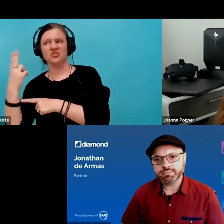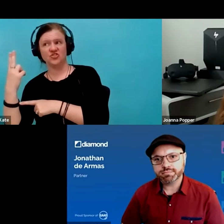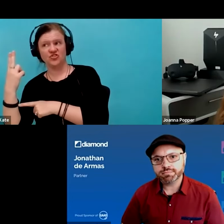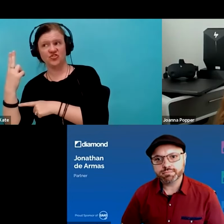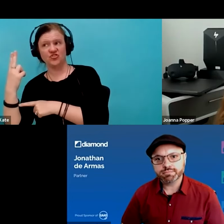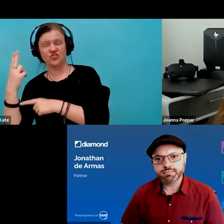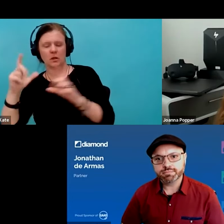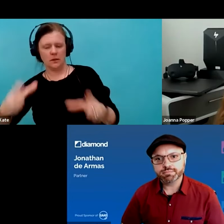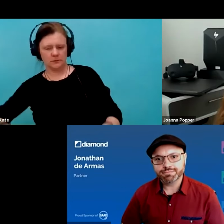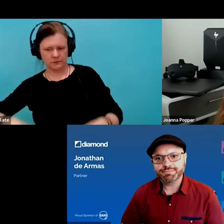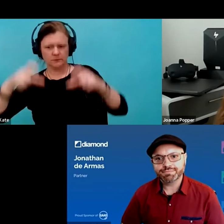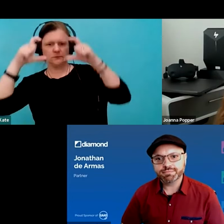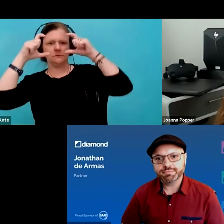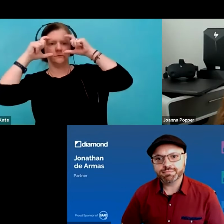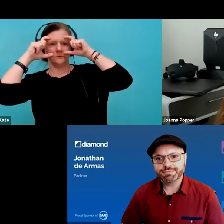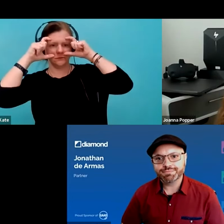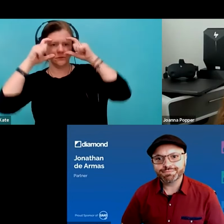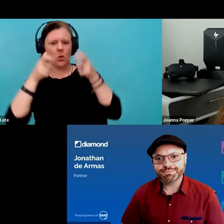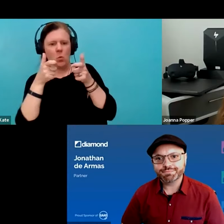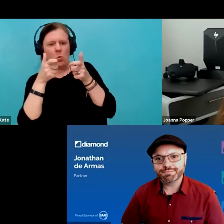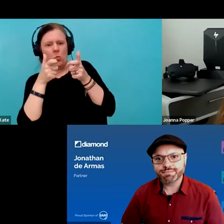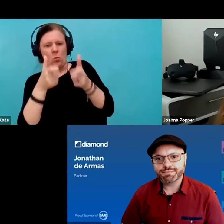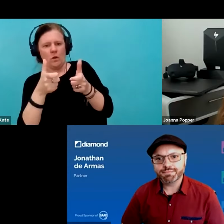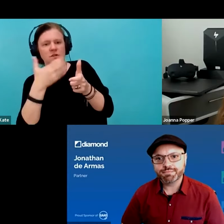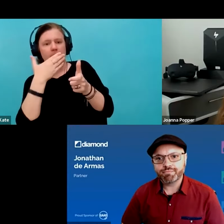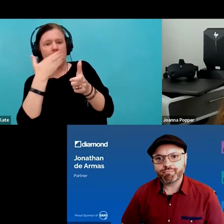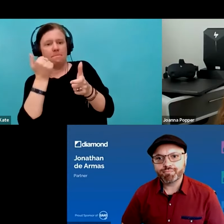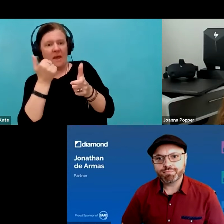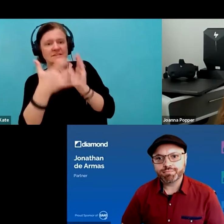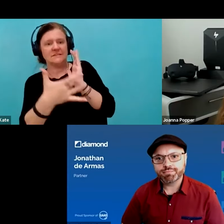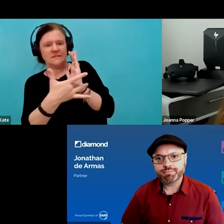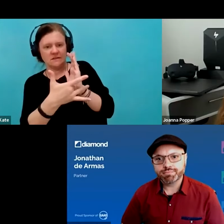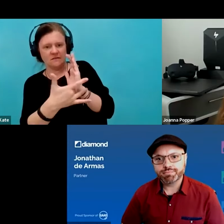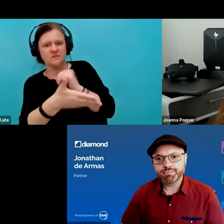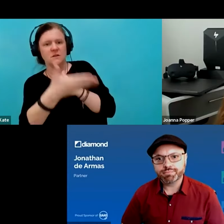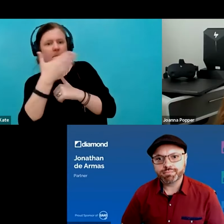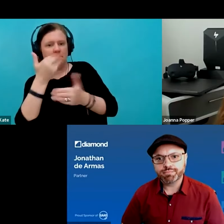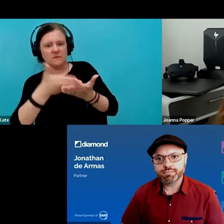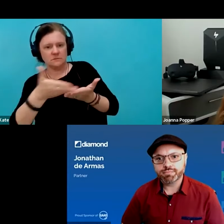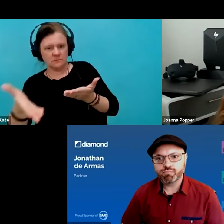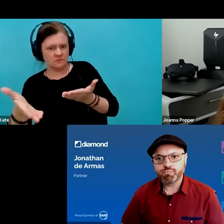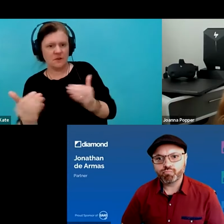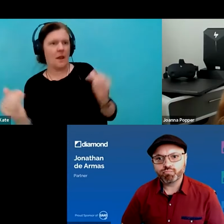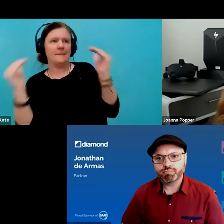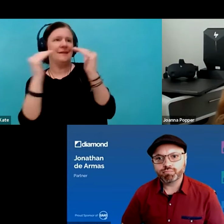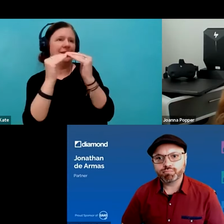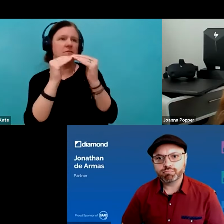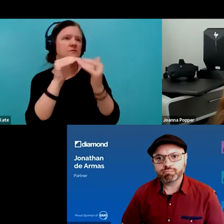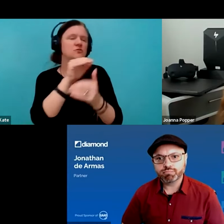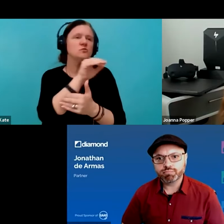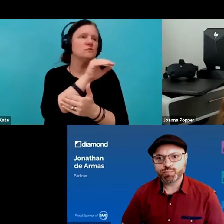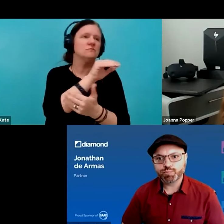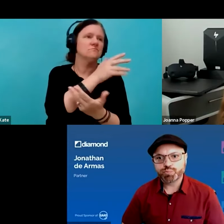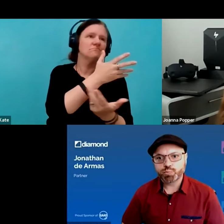best material. The most effective simulations, just like somebody in, you know, San Jose and